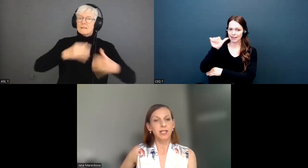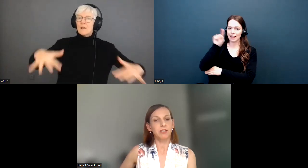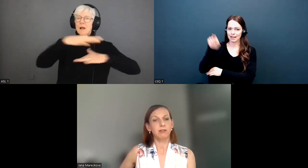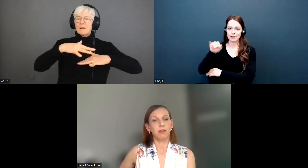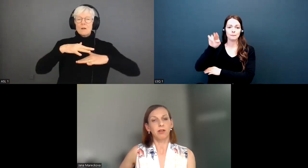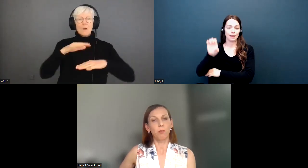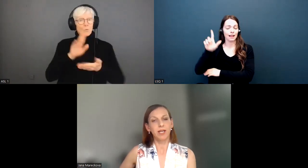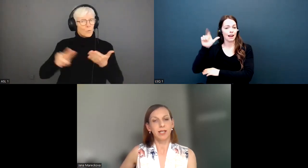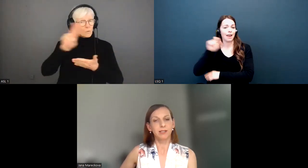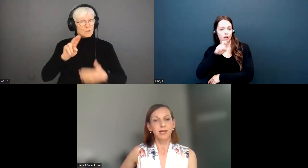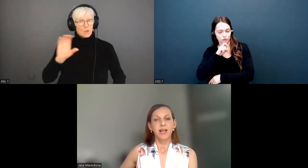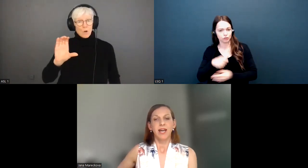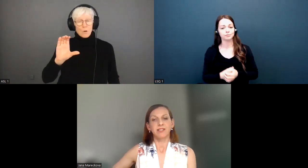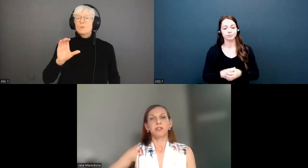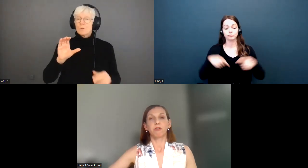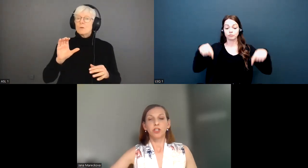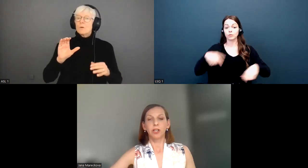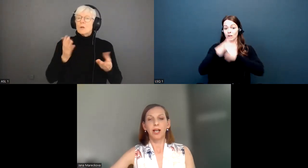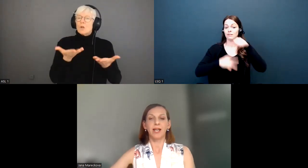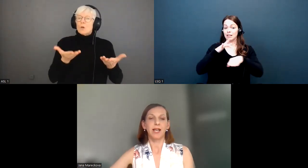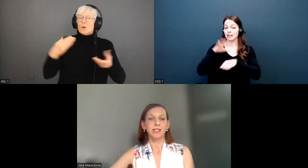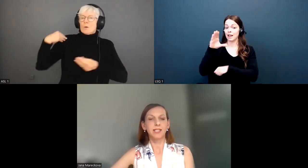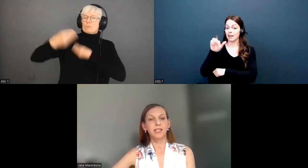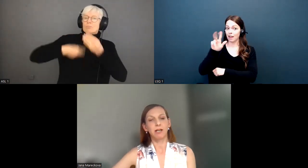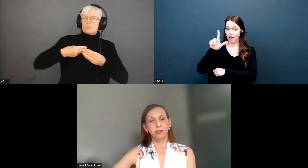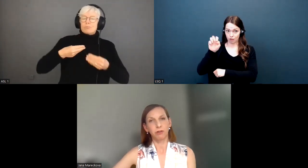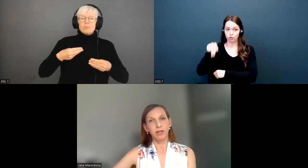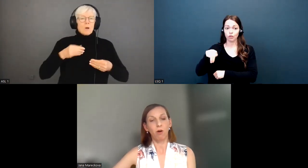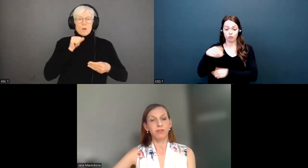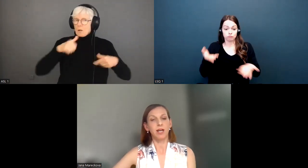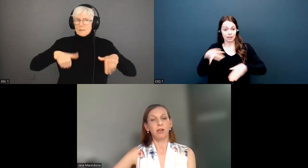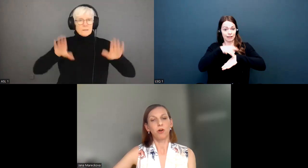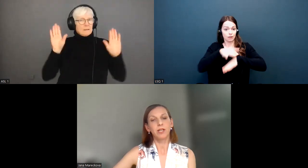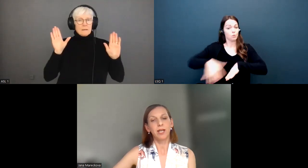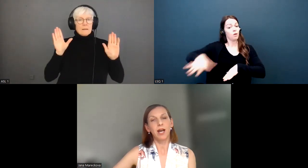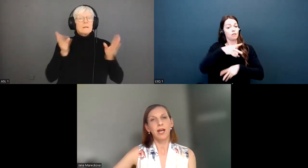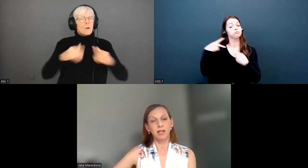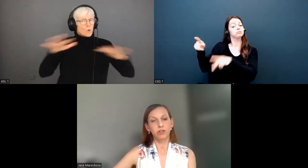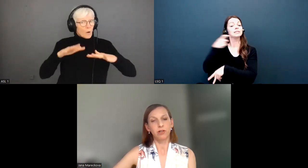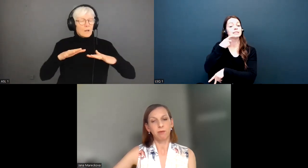is located is the traditional and unceded territory of the Algonquin and Anishinaabe